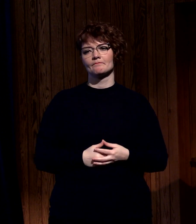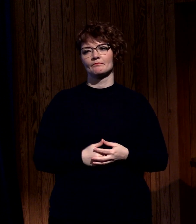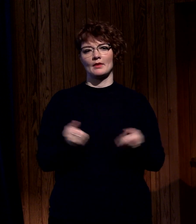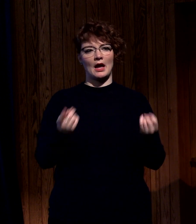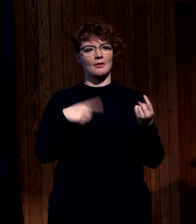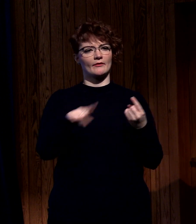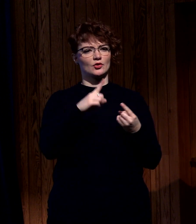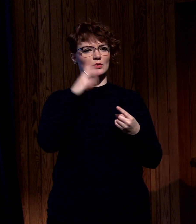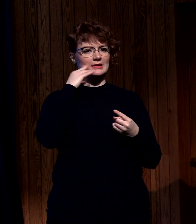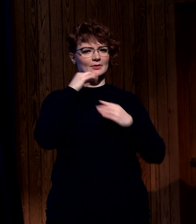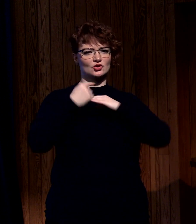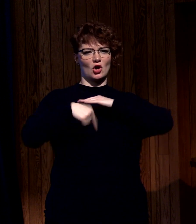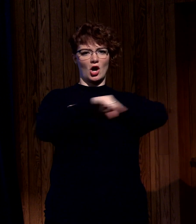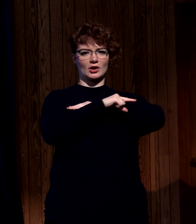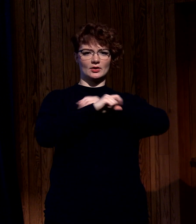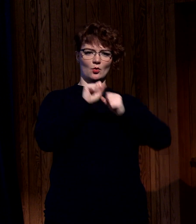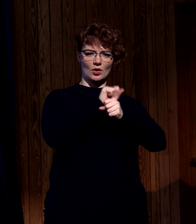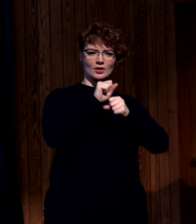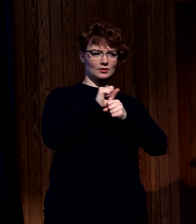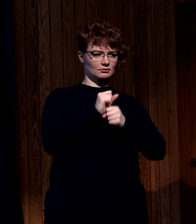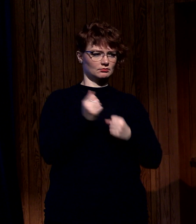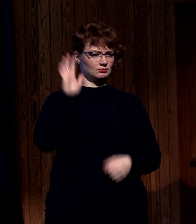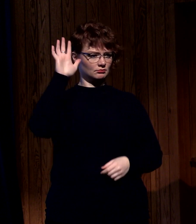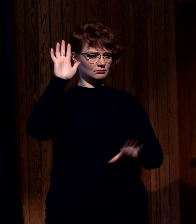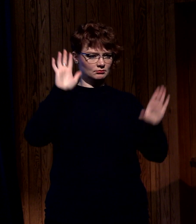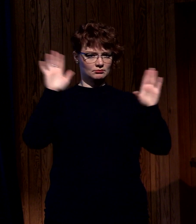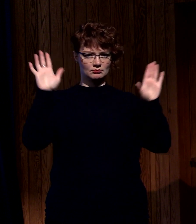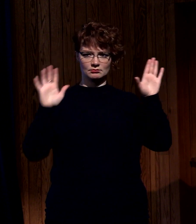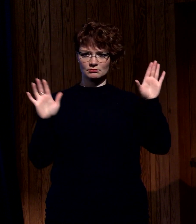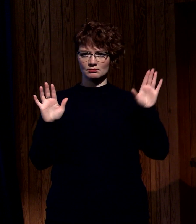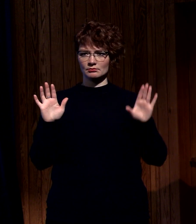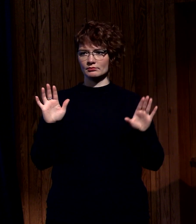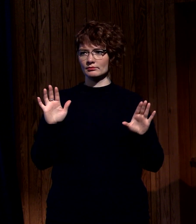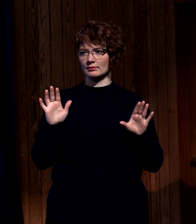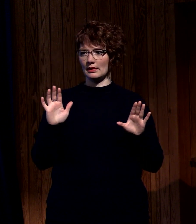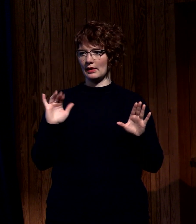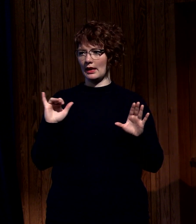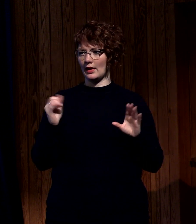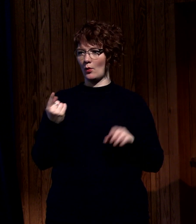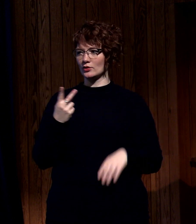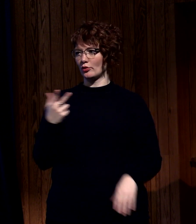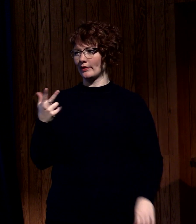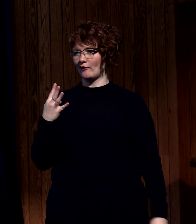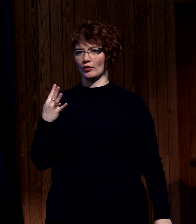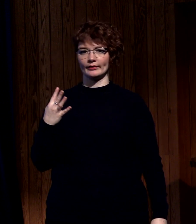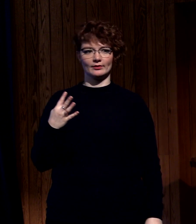gardeners in the room? Wow, there's barely any. Let's see